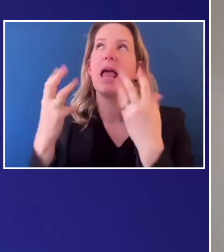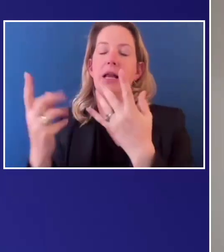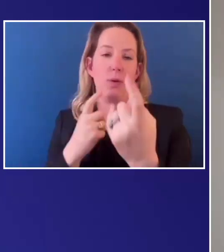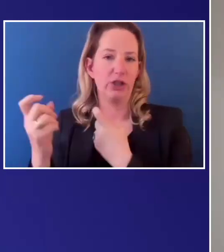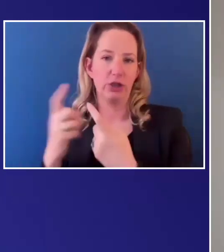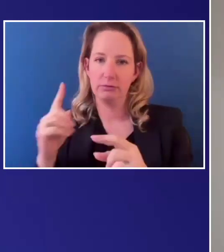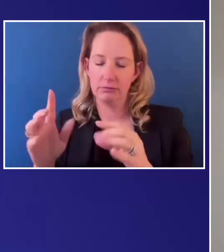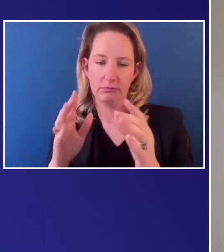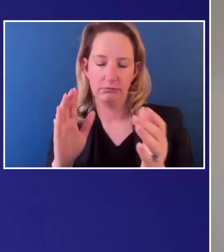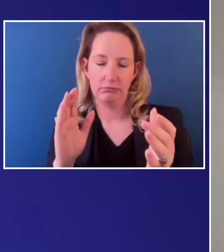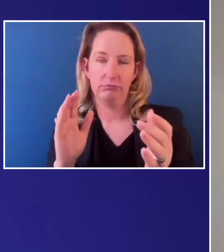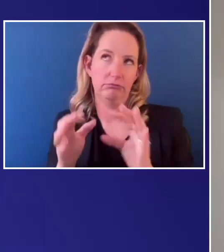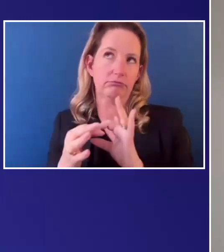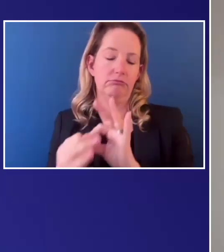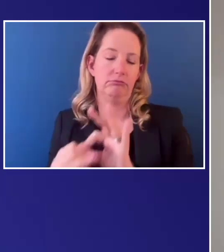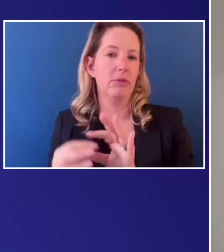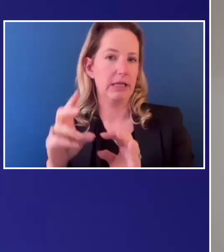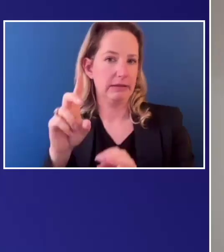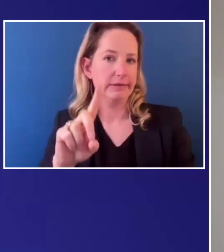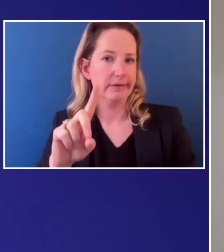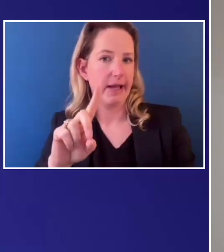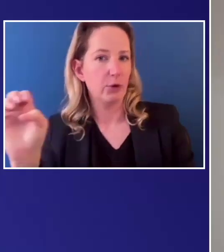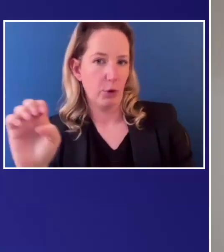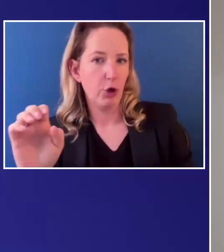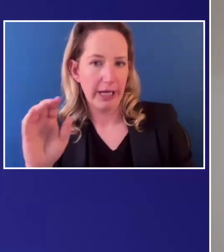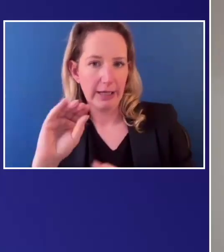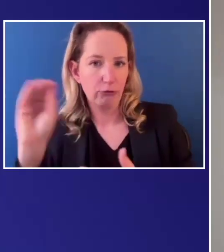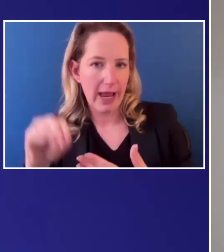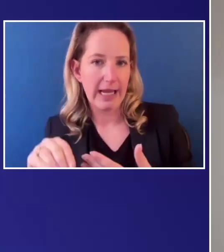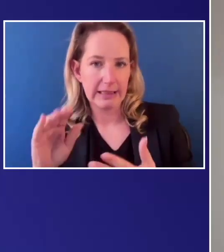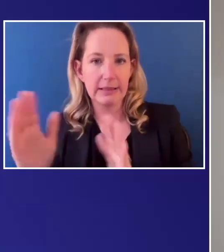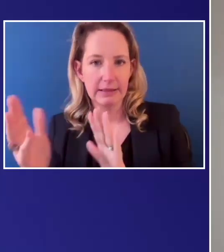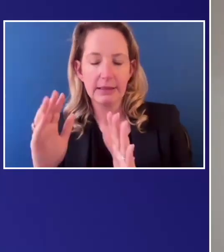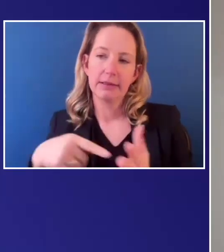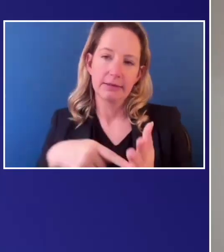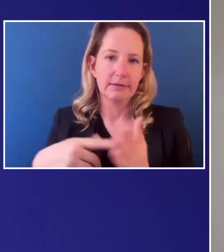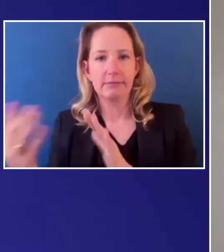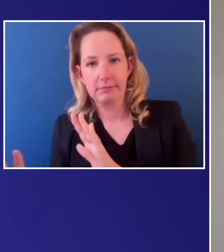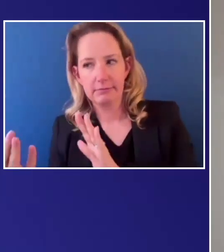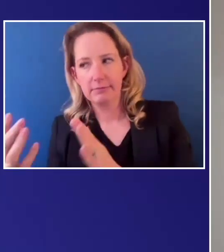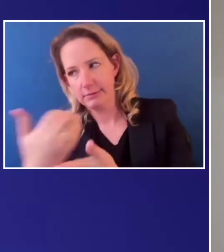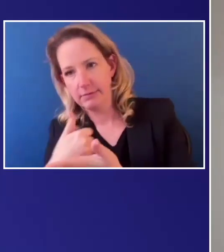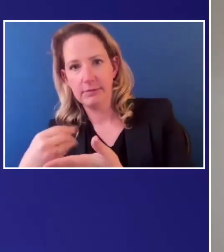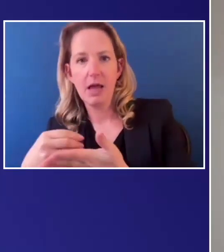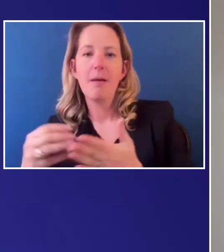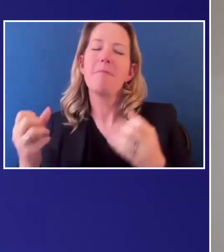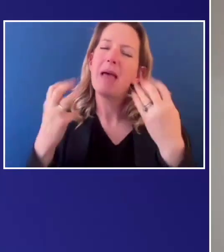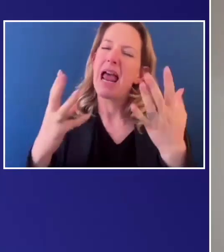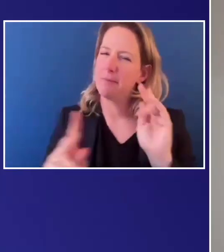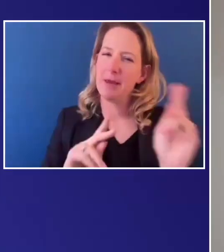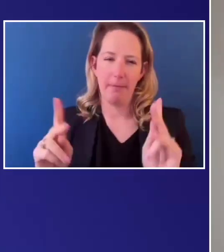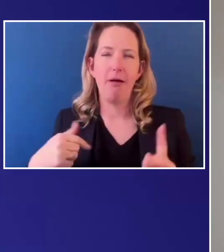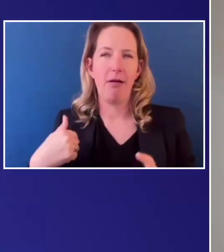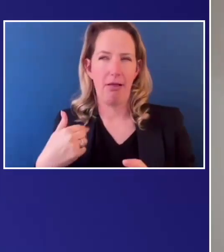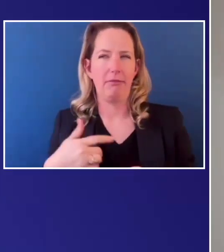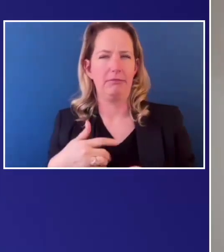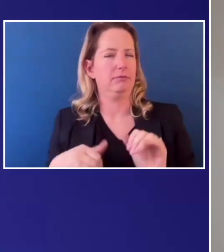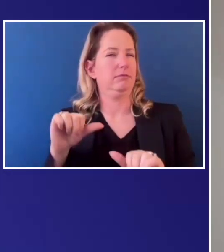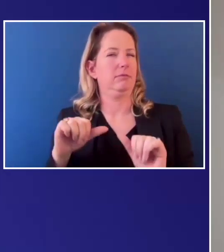have thoughts about the, the sort of metric that is being used to assess non-degree programs. My question is,